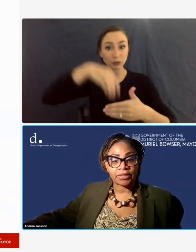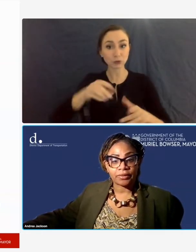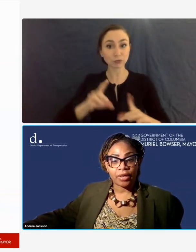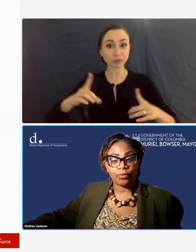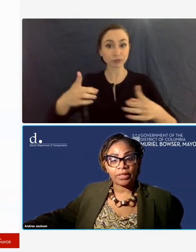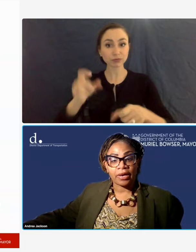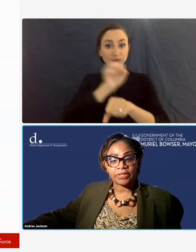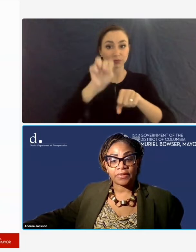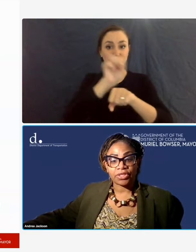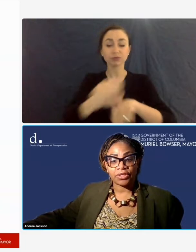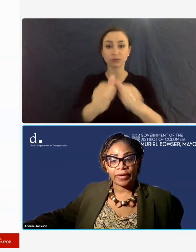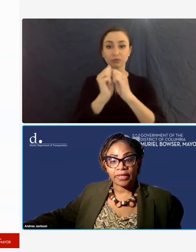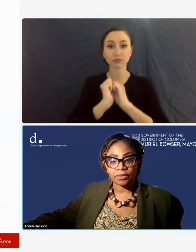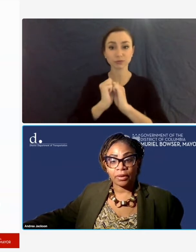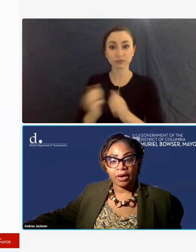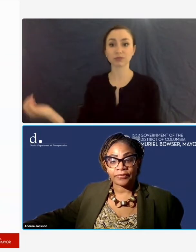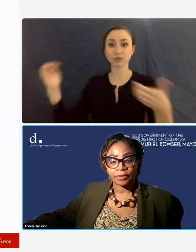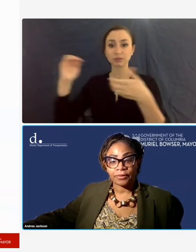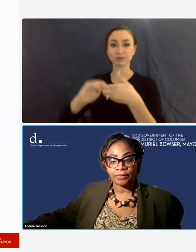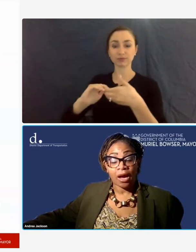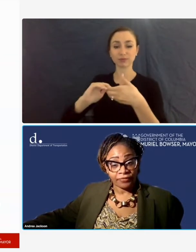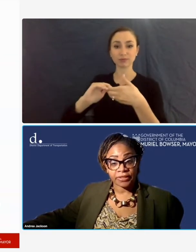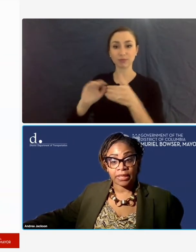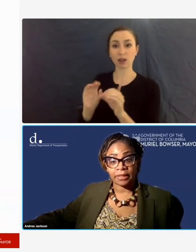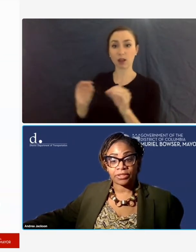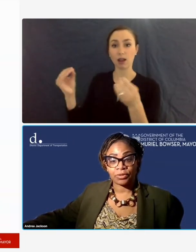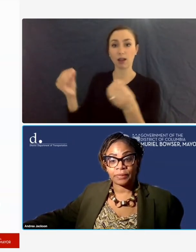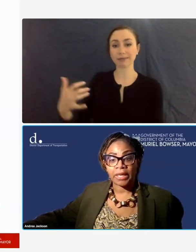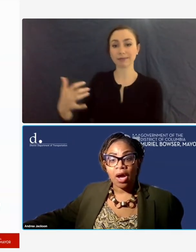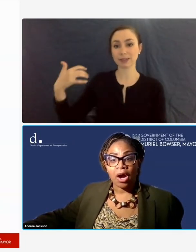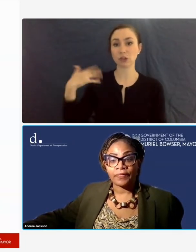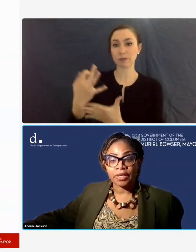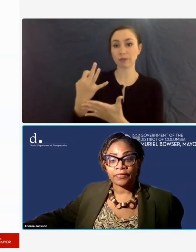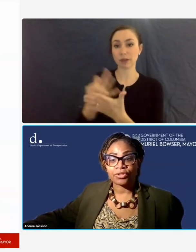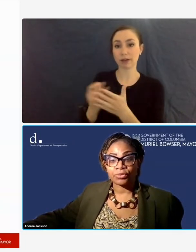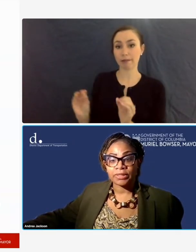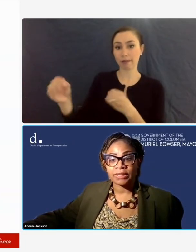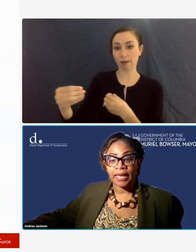with the office of the chief financial officer office excuse me office of assurance and